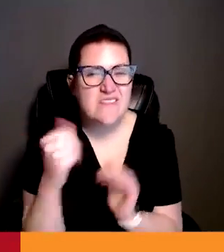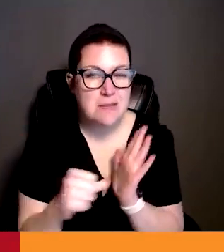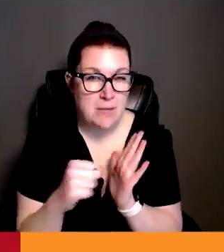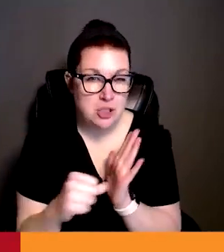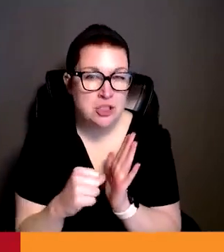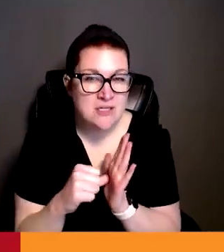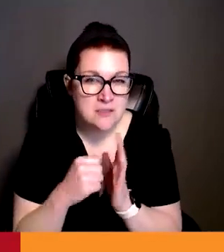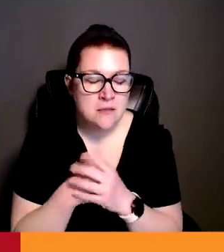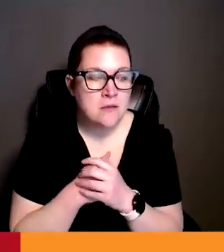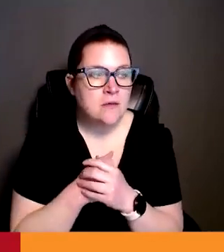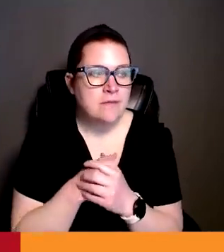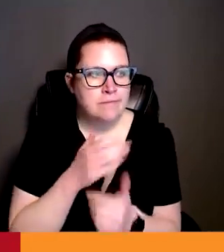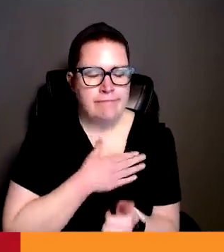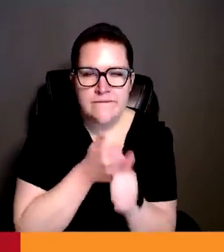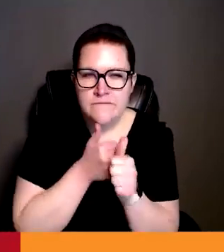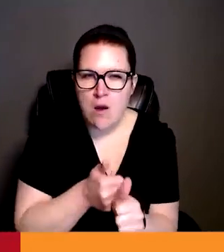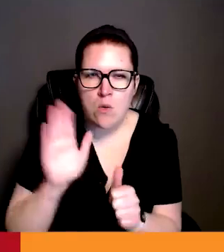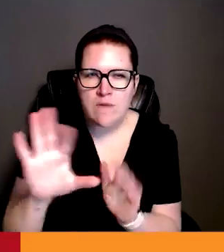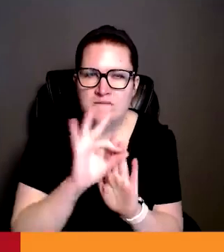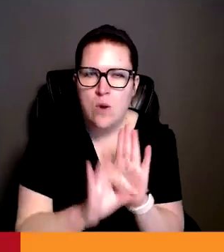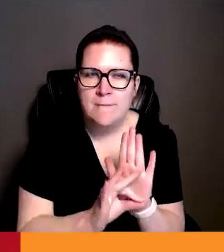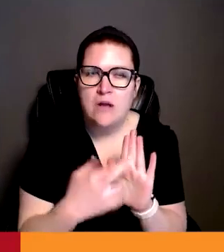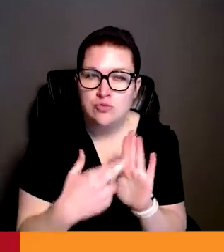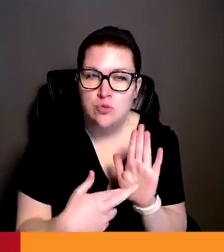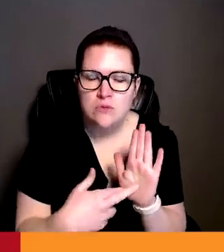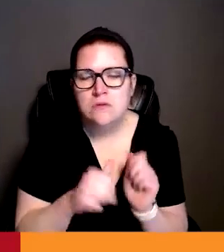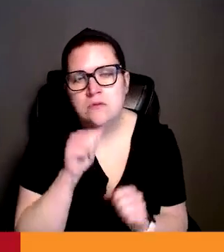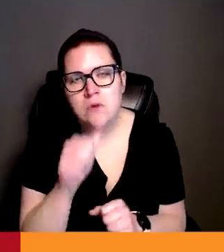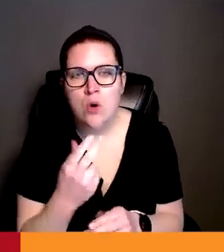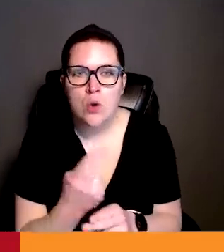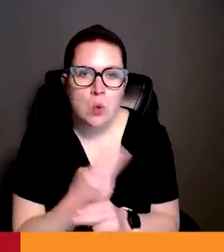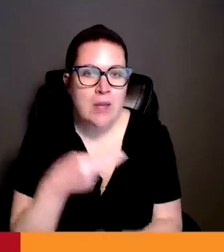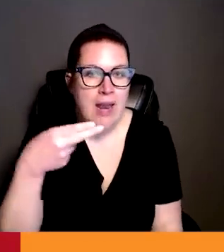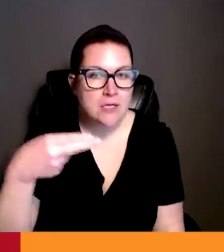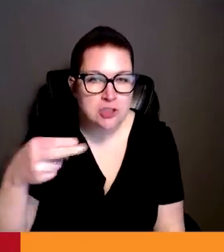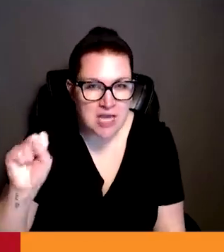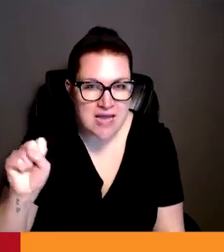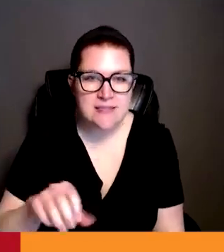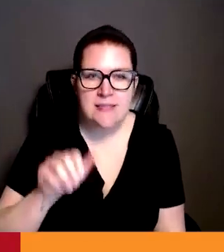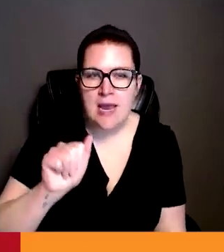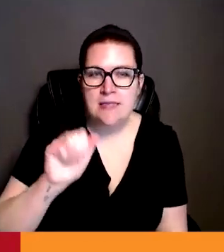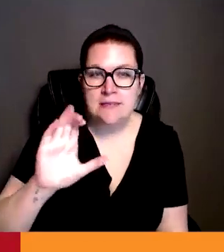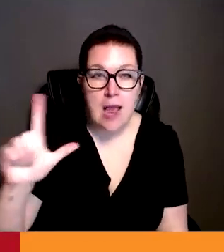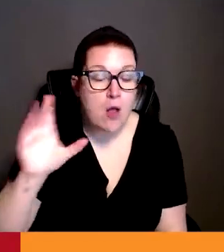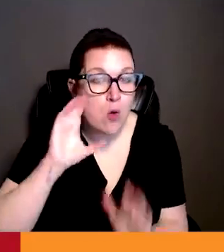And to follow the formatting rules, and not to use HHS or ACL logos in your submission.